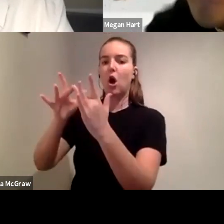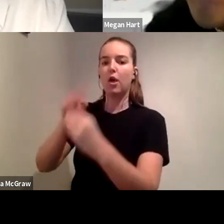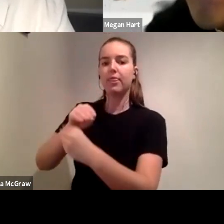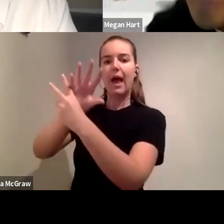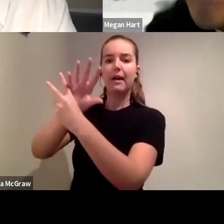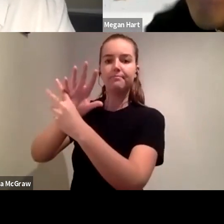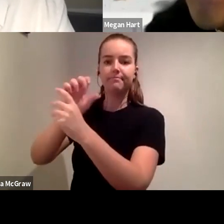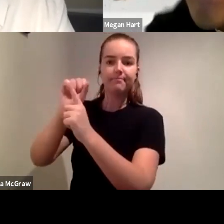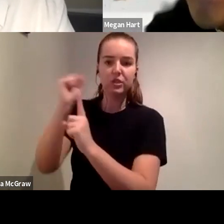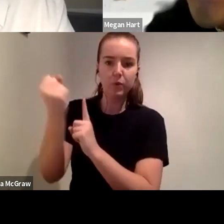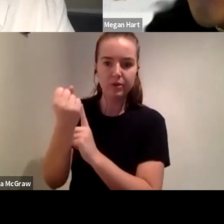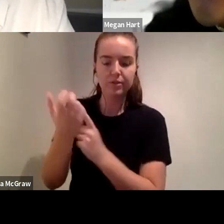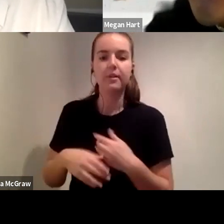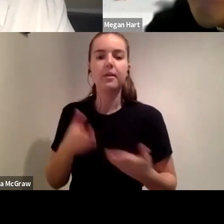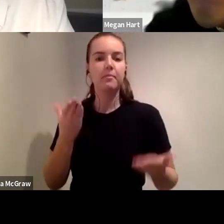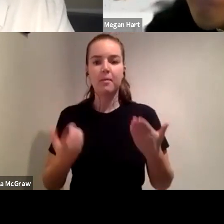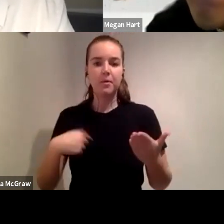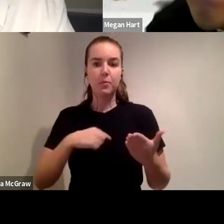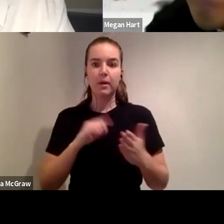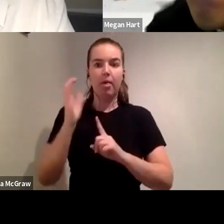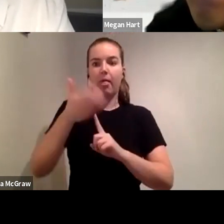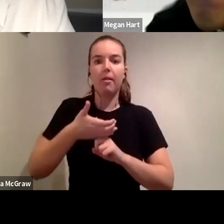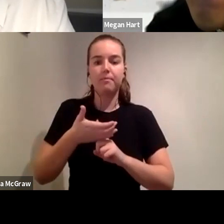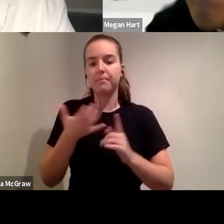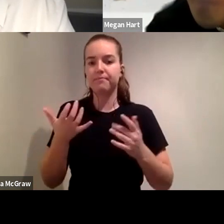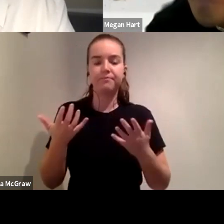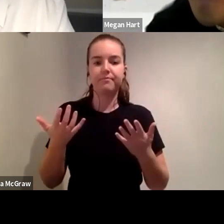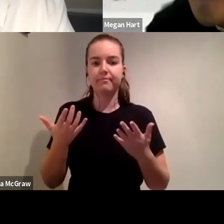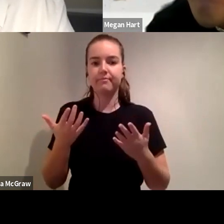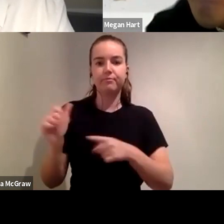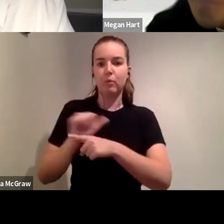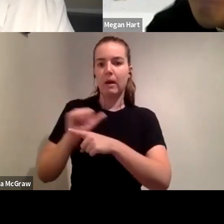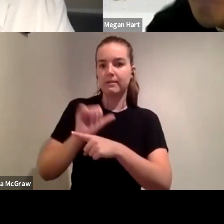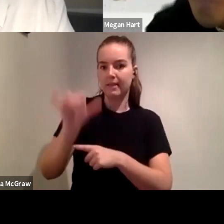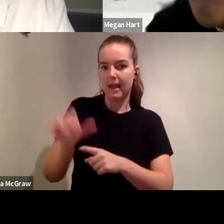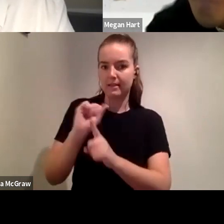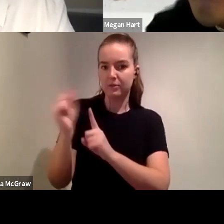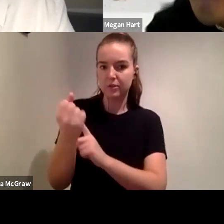Some we physically email them.